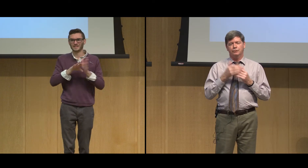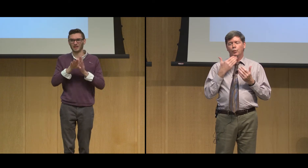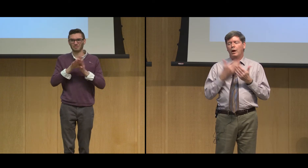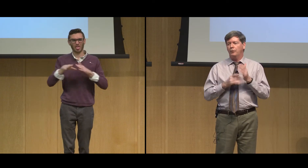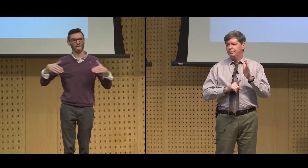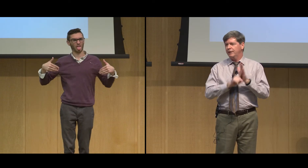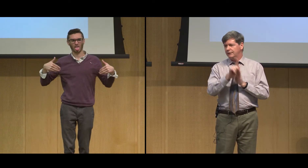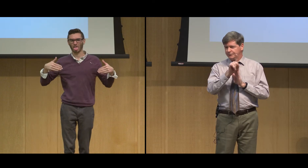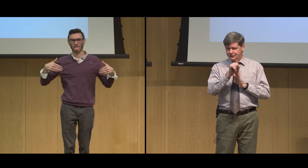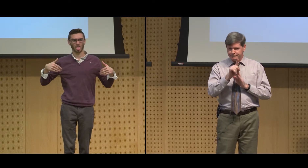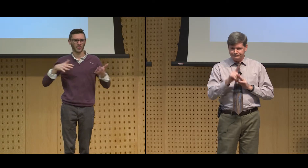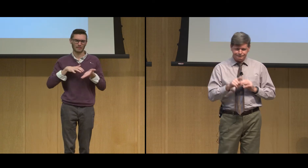well developed.